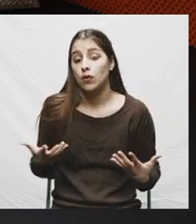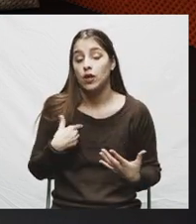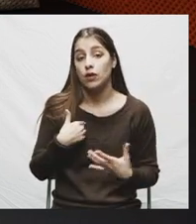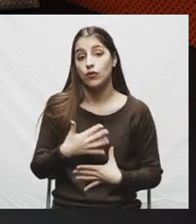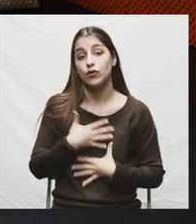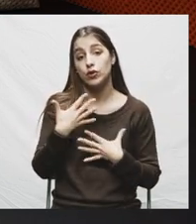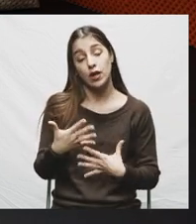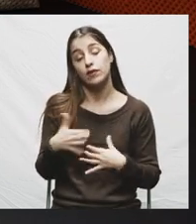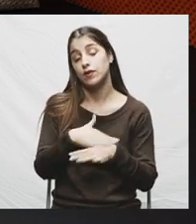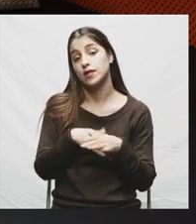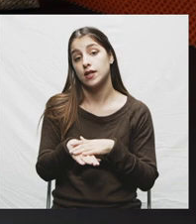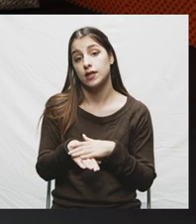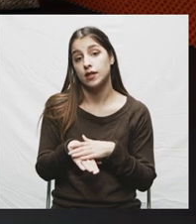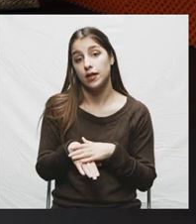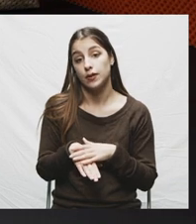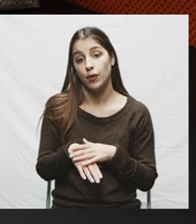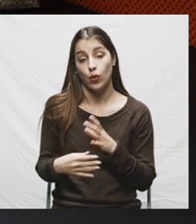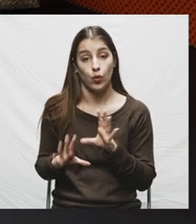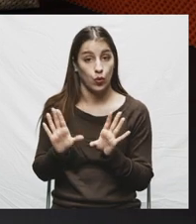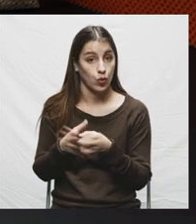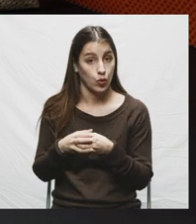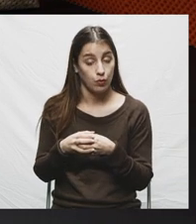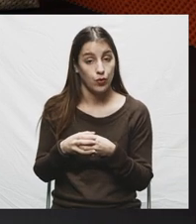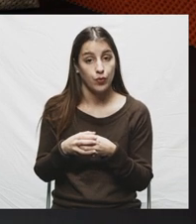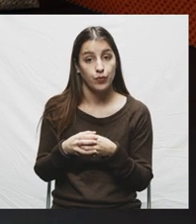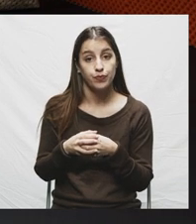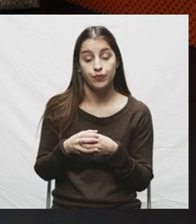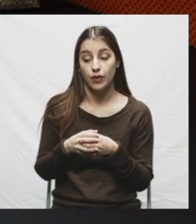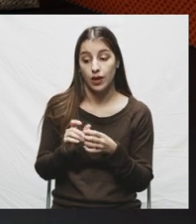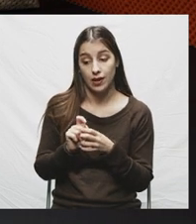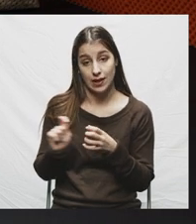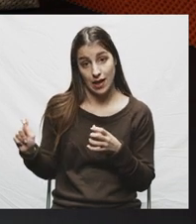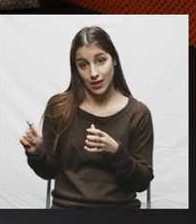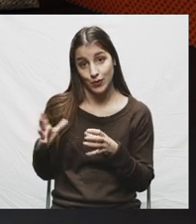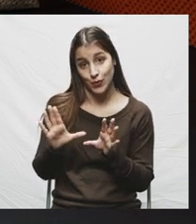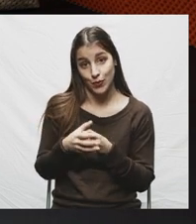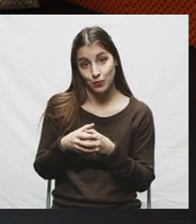And now I feel like doing... to a group. Open it to a group